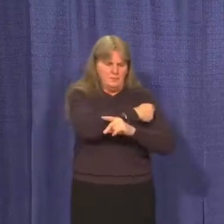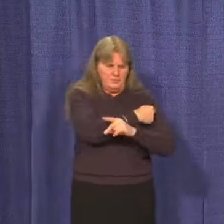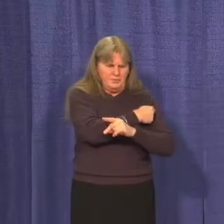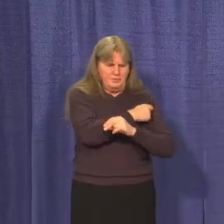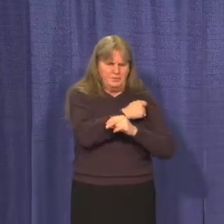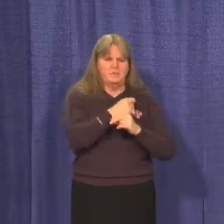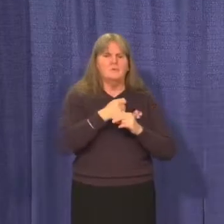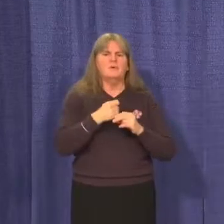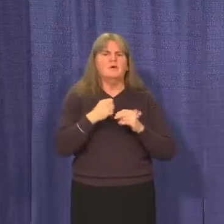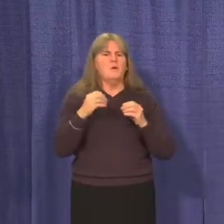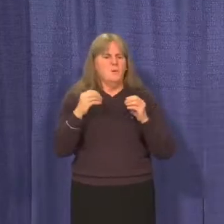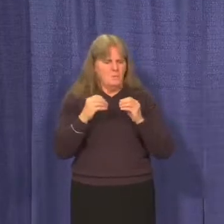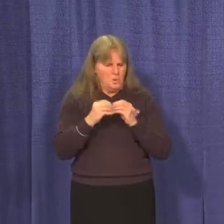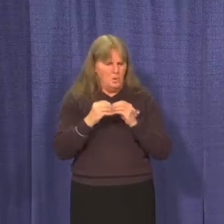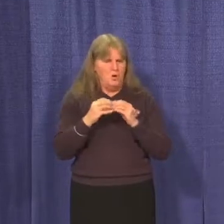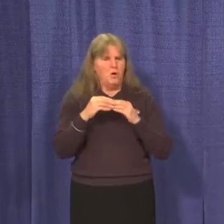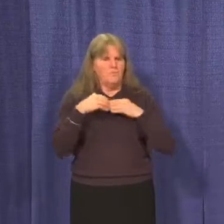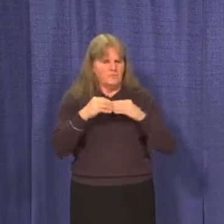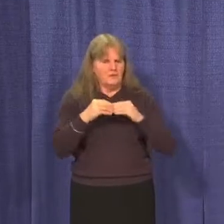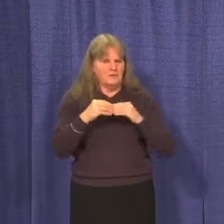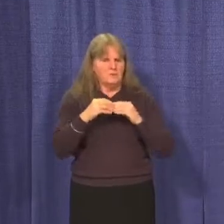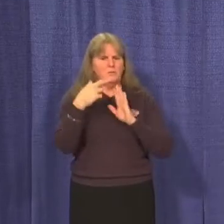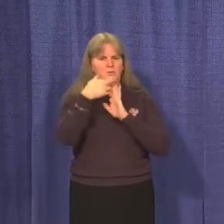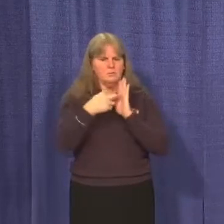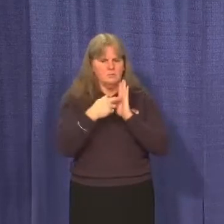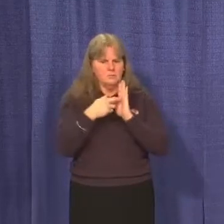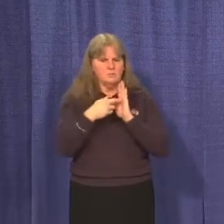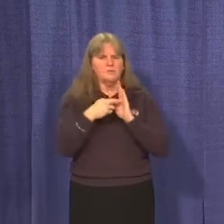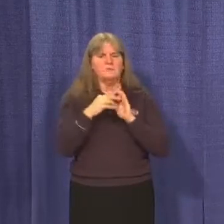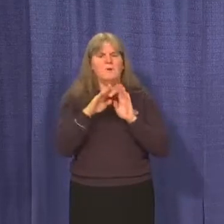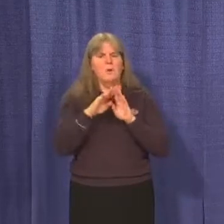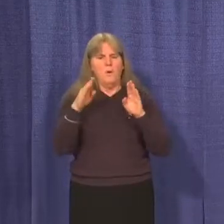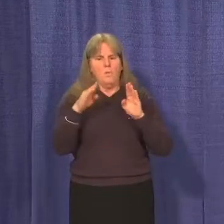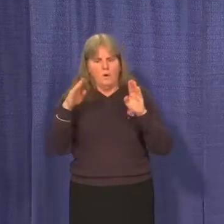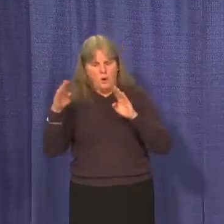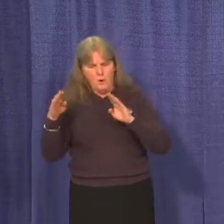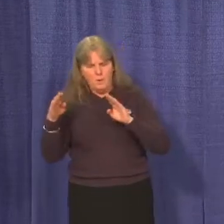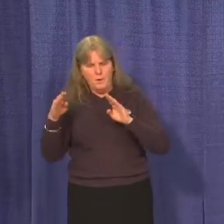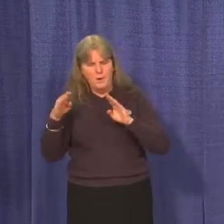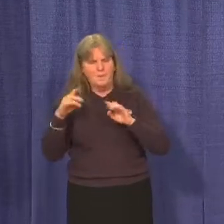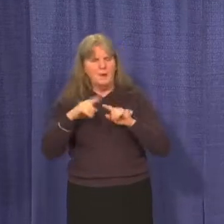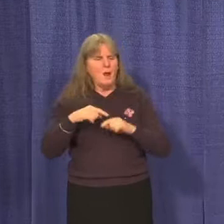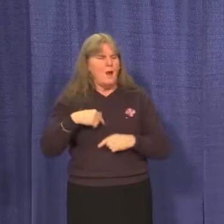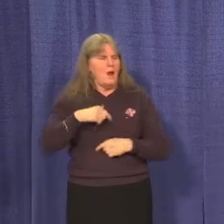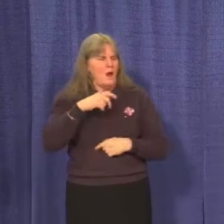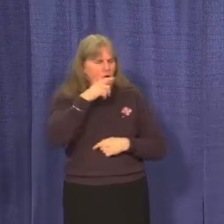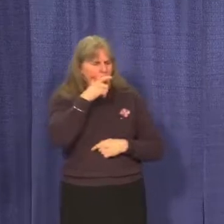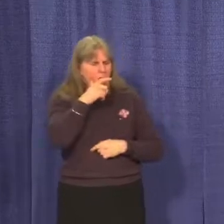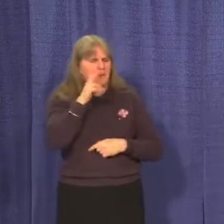we can start looking at easing of restrictions. Once people are fully